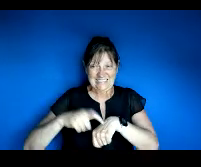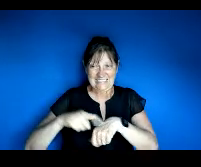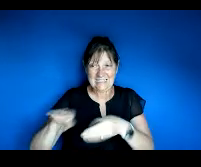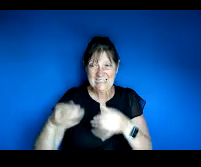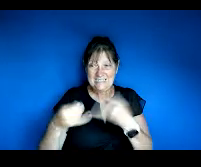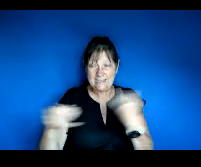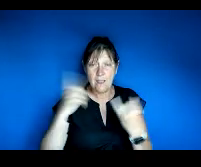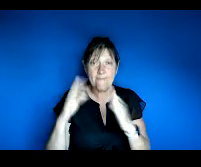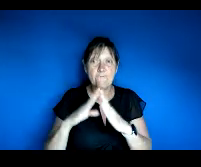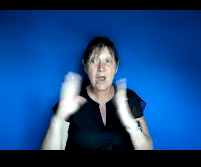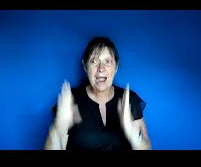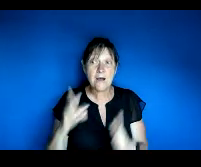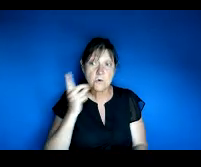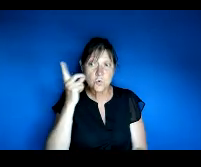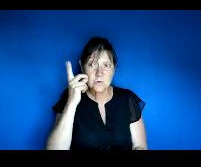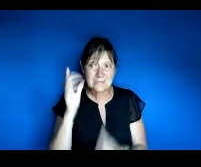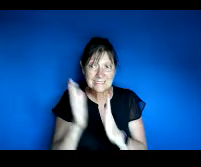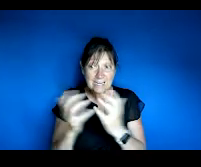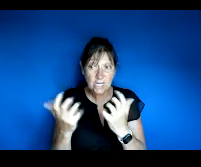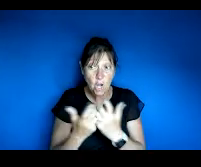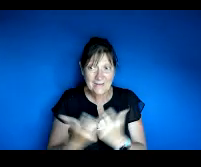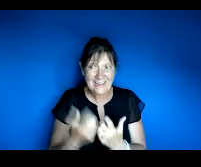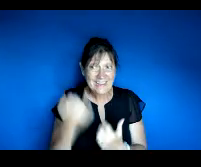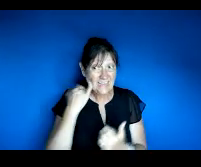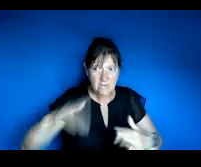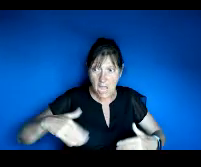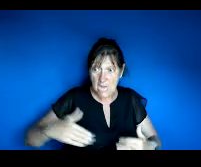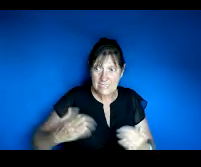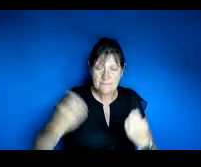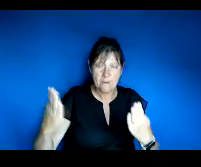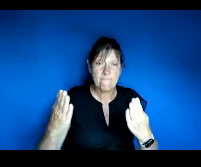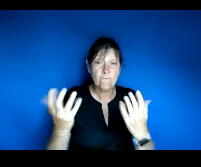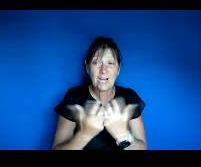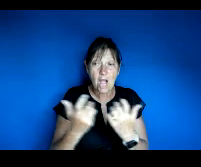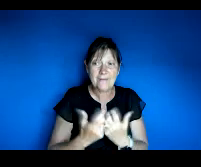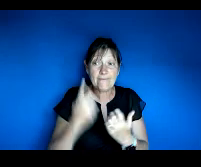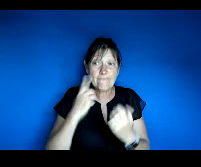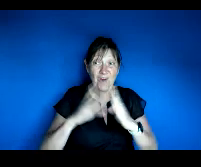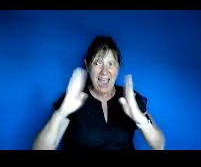So if you haven't submitted a request related to a housing accommodations, so that would be,